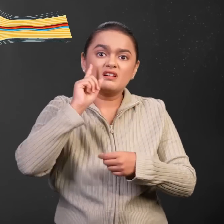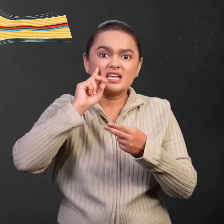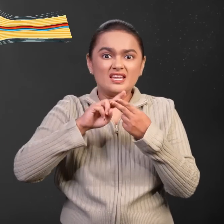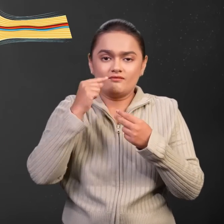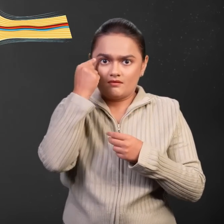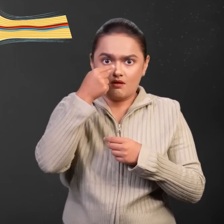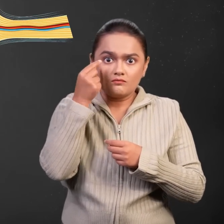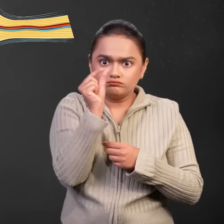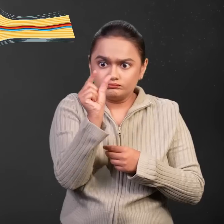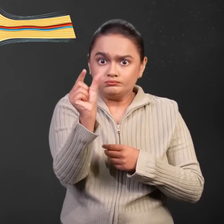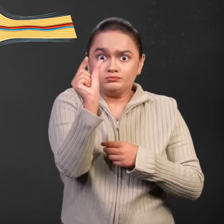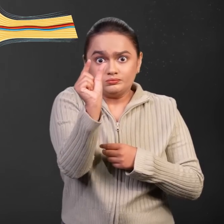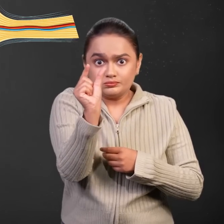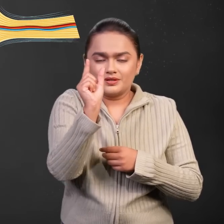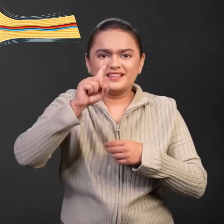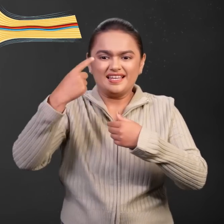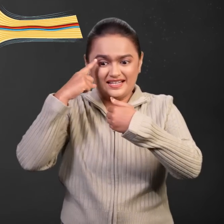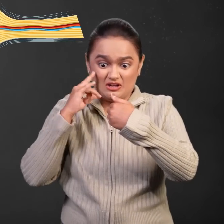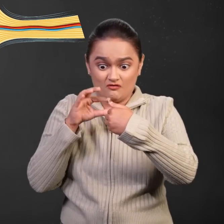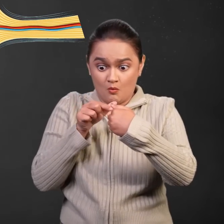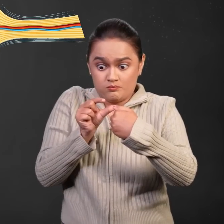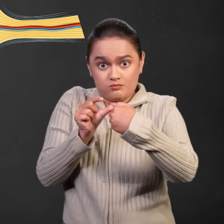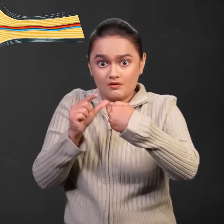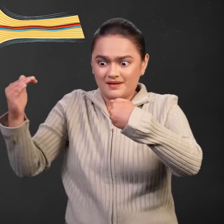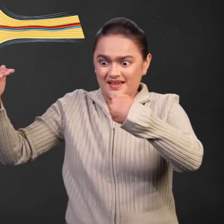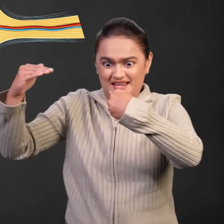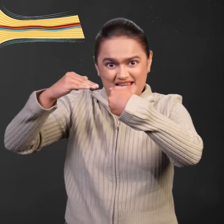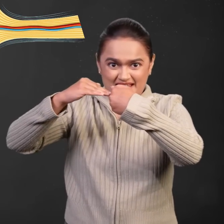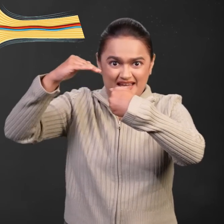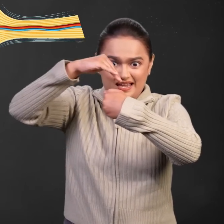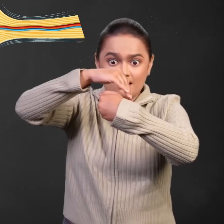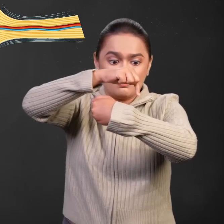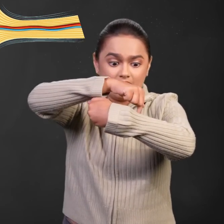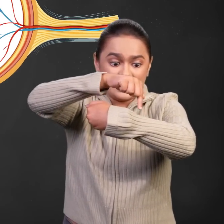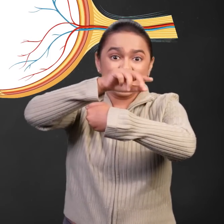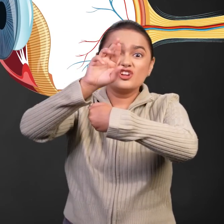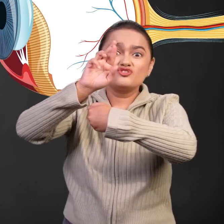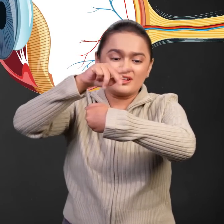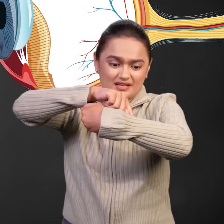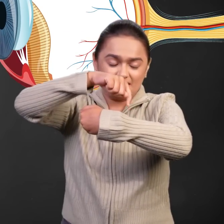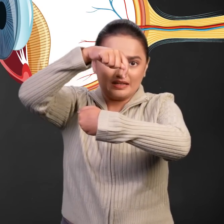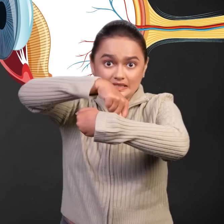If the eyeball is too long, then those rays which are falling on the retina fall in front of the retina,